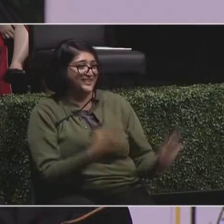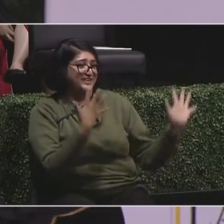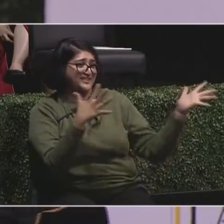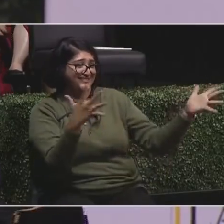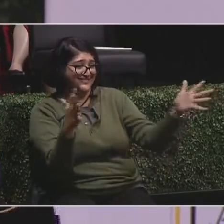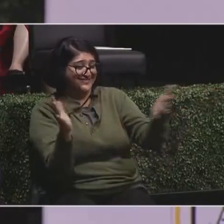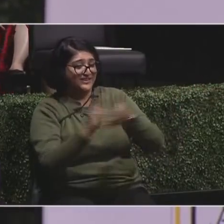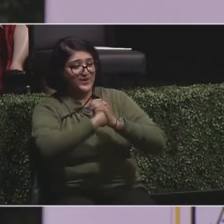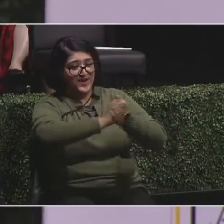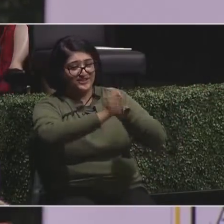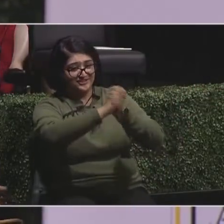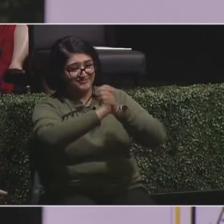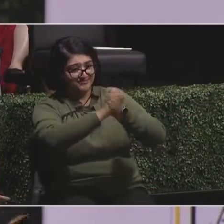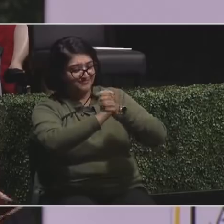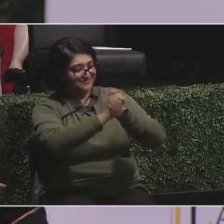TO REACH THE TOP.